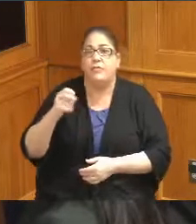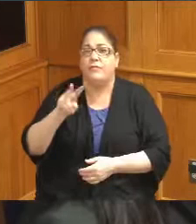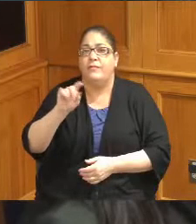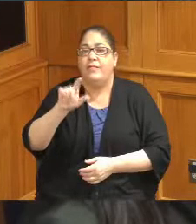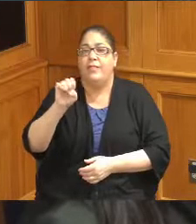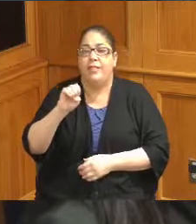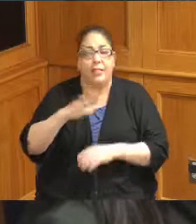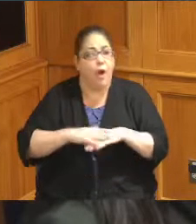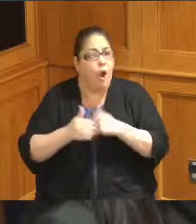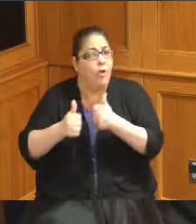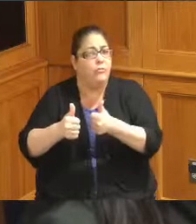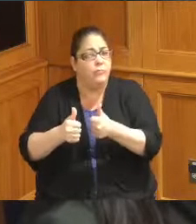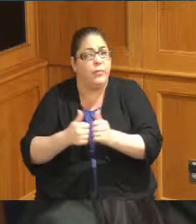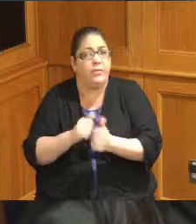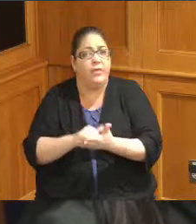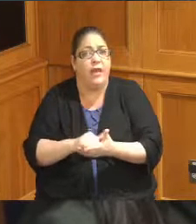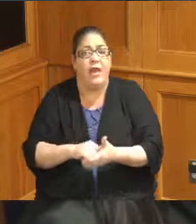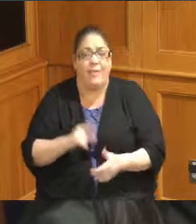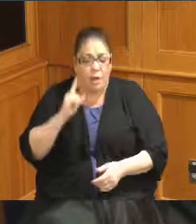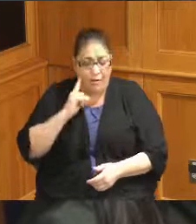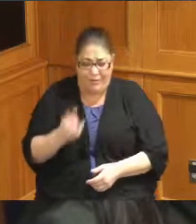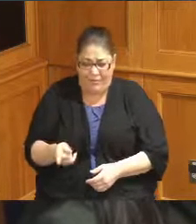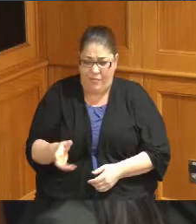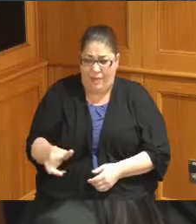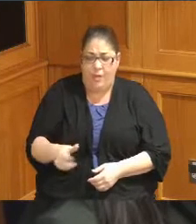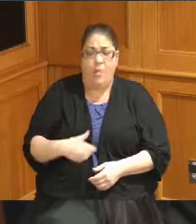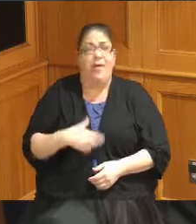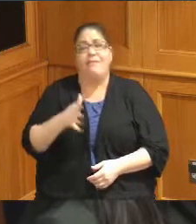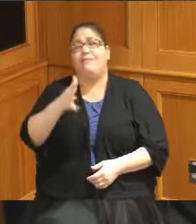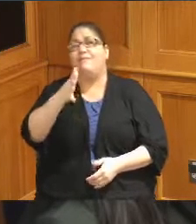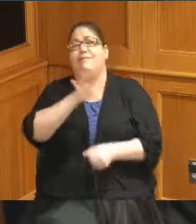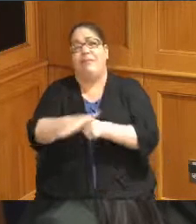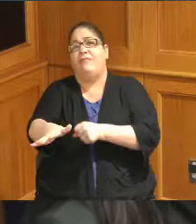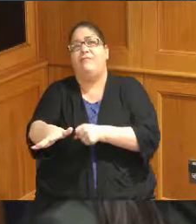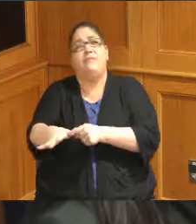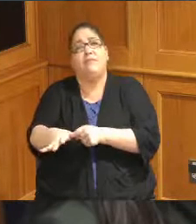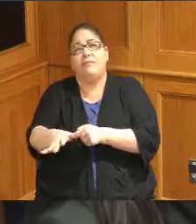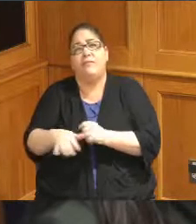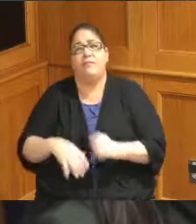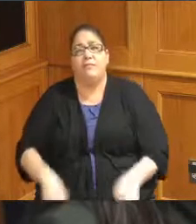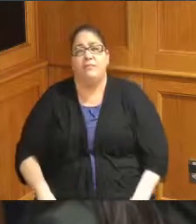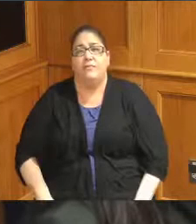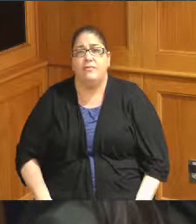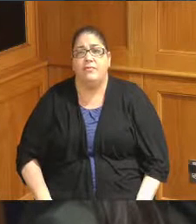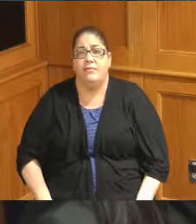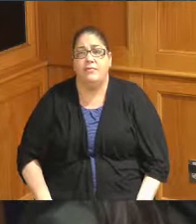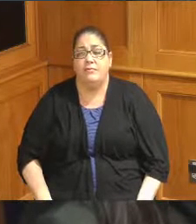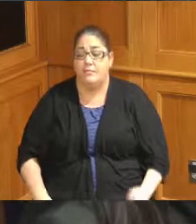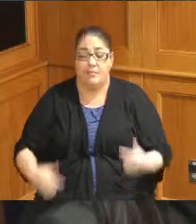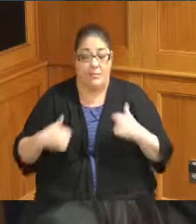go then I heard on the radio I said I gotta put a stop to it I have not voted on anything